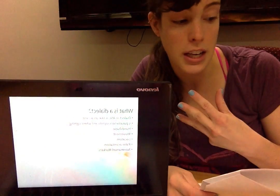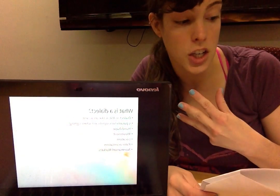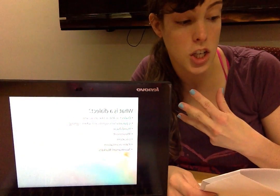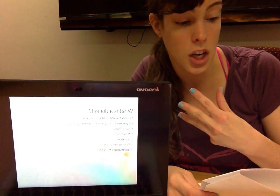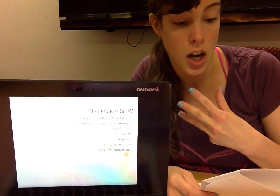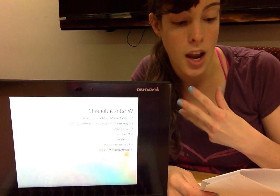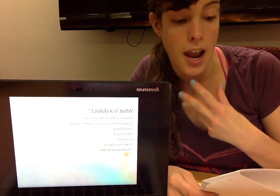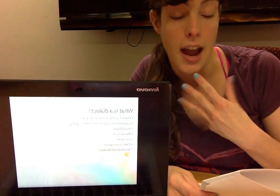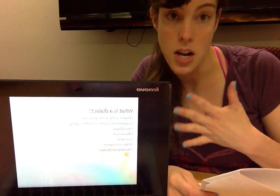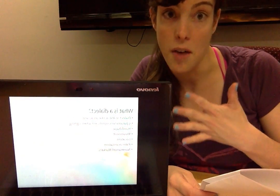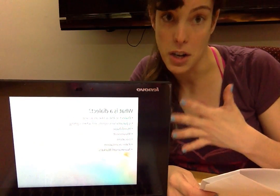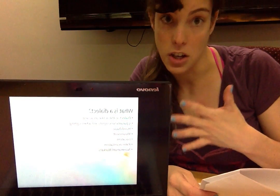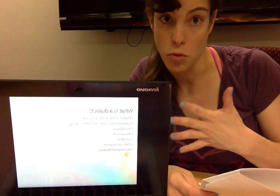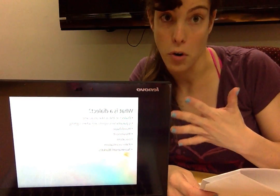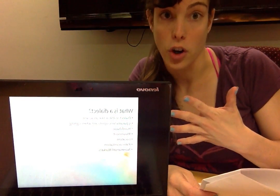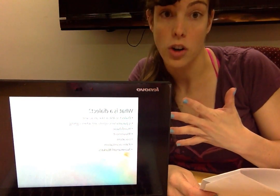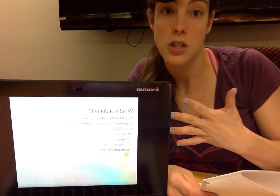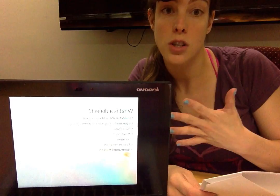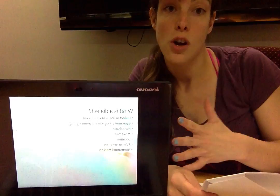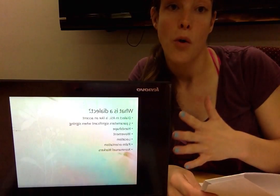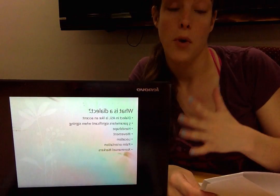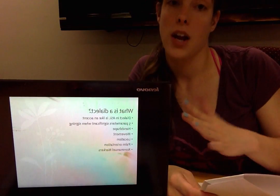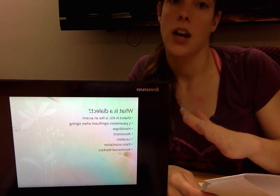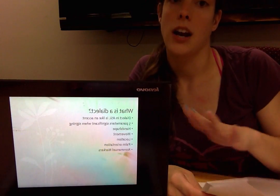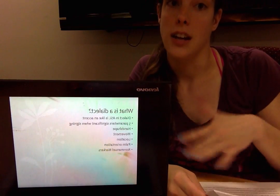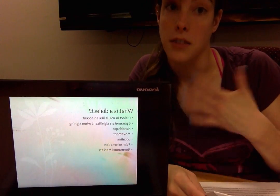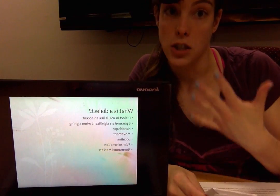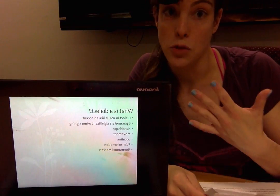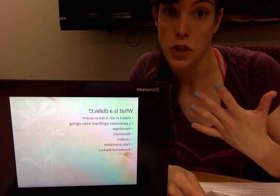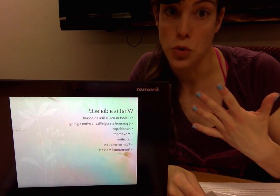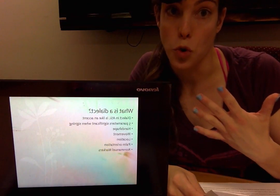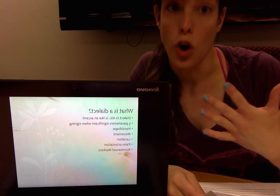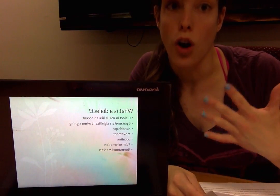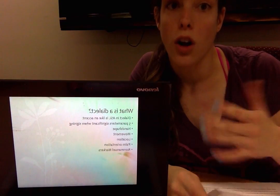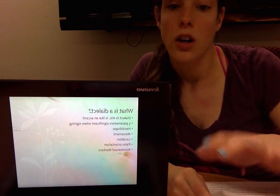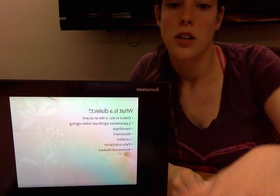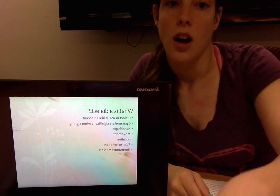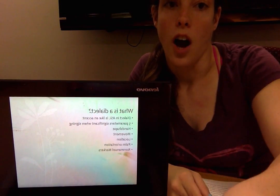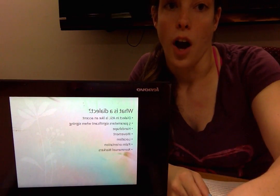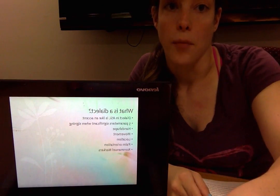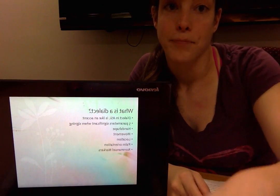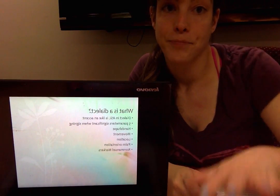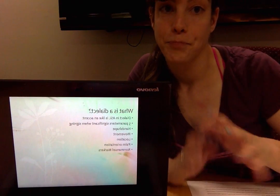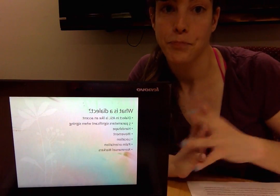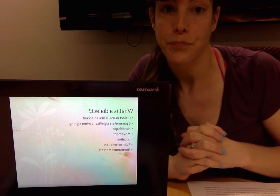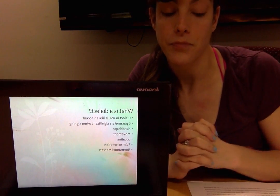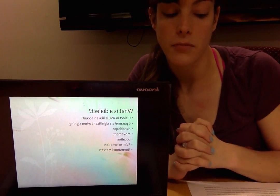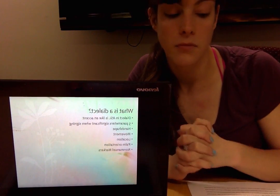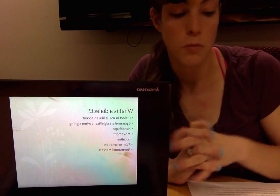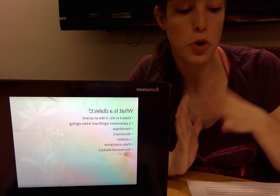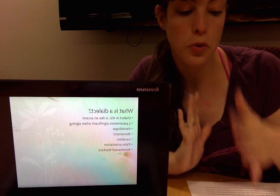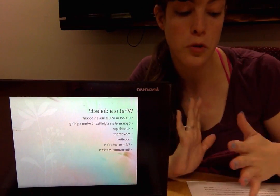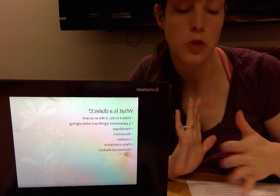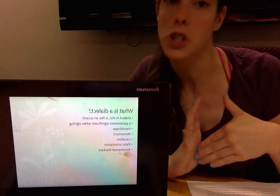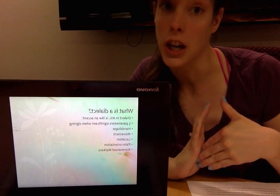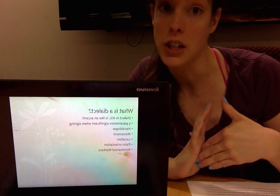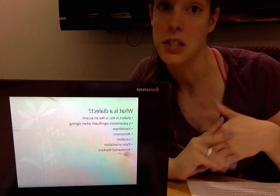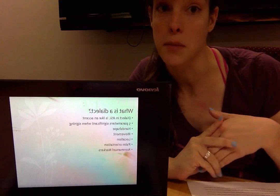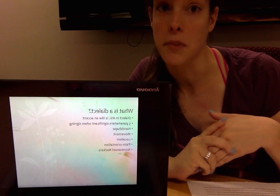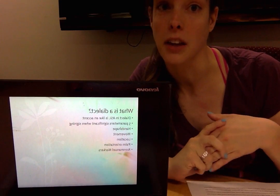and non mauel markers when a Deaf individual moves or changes something